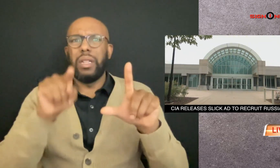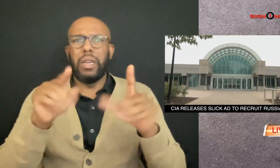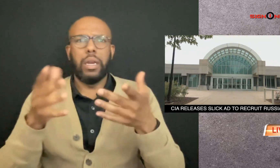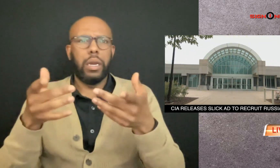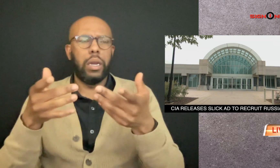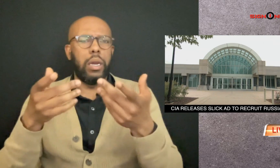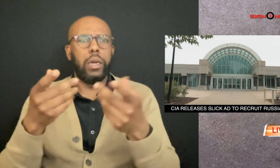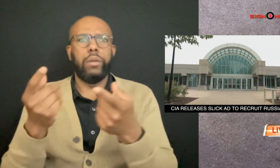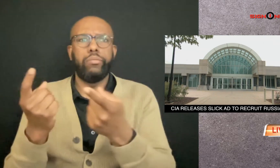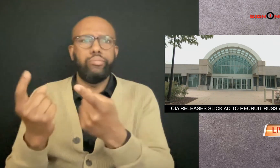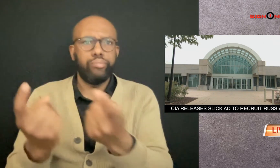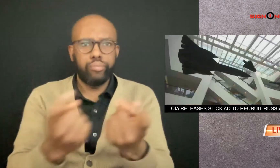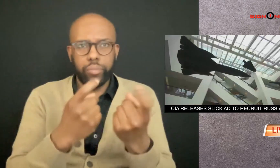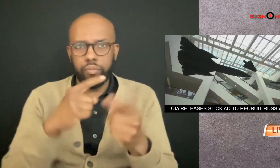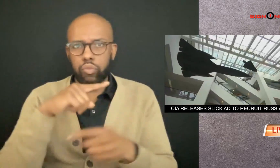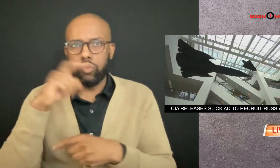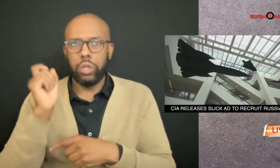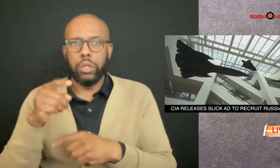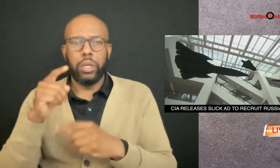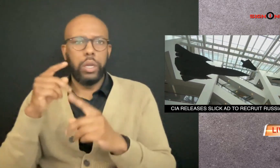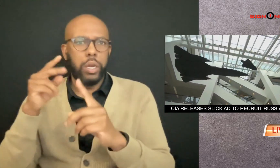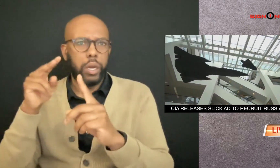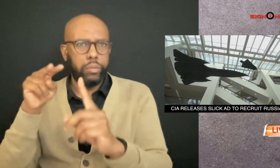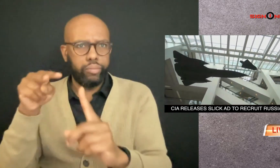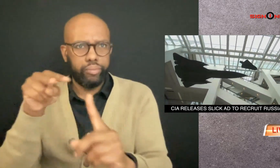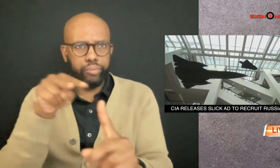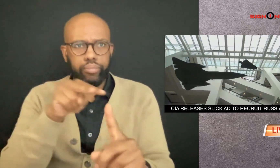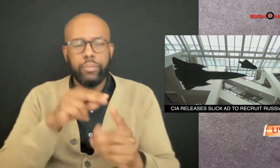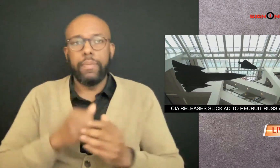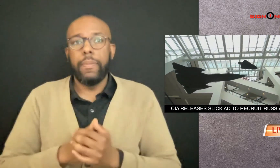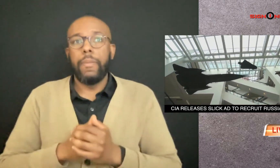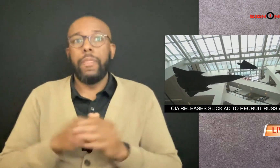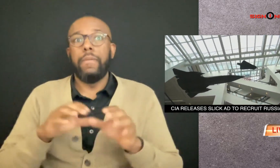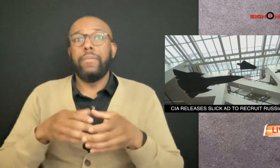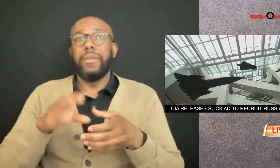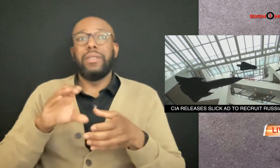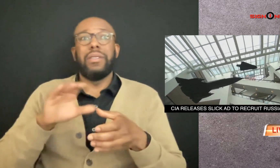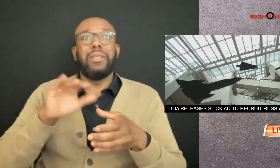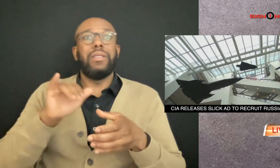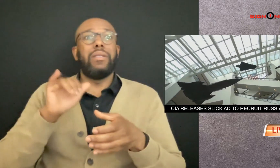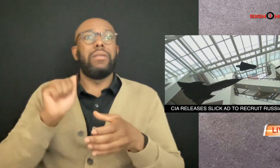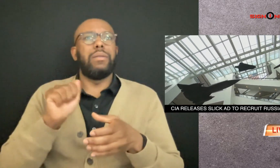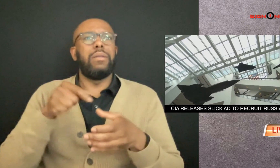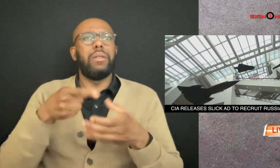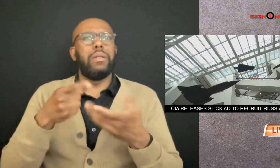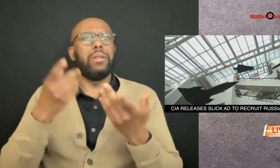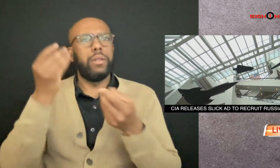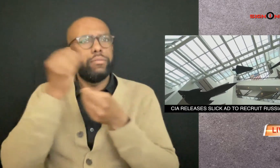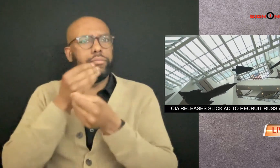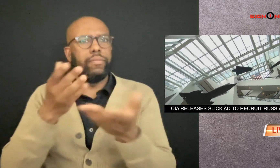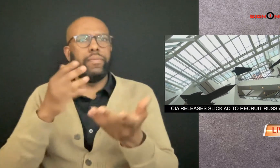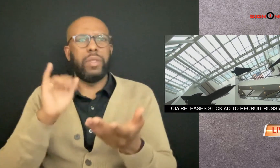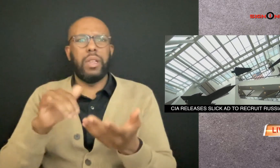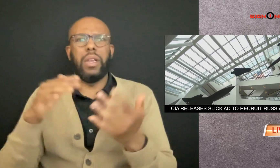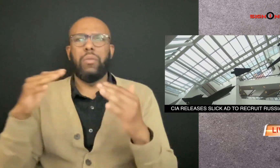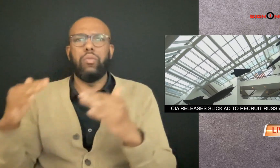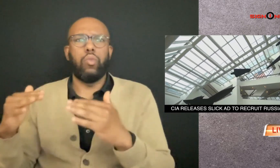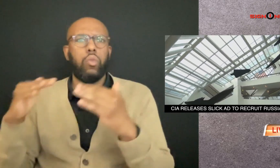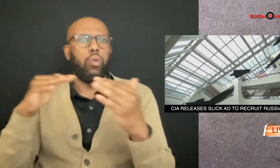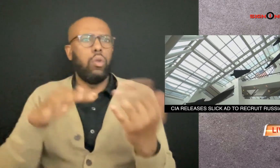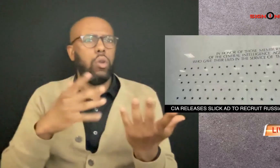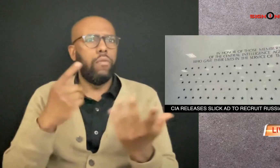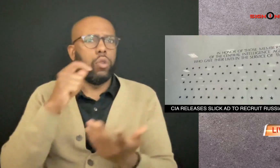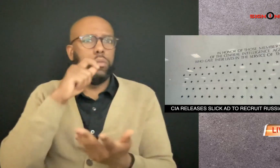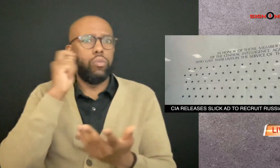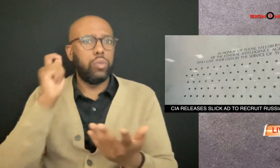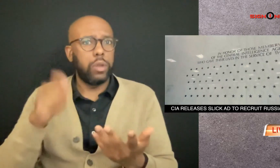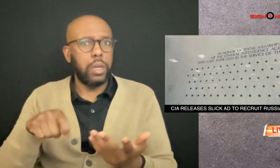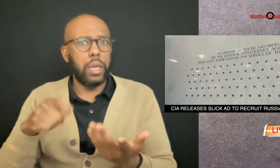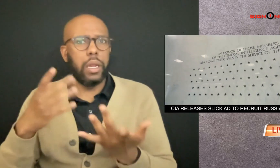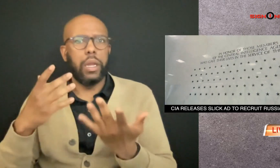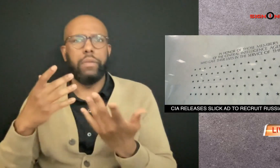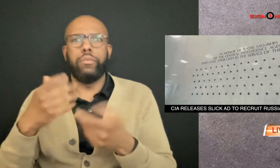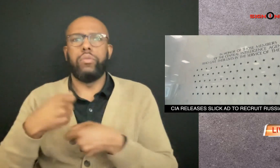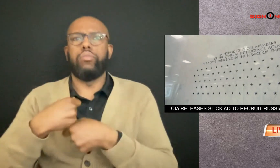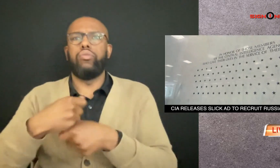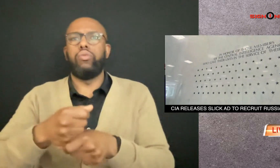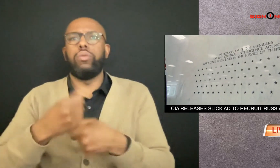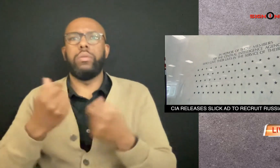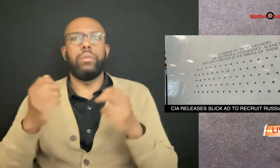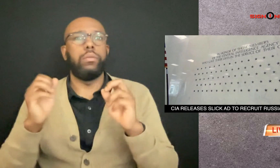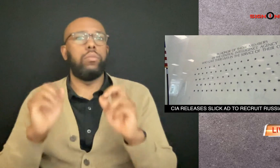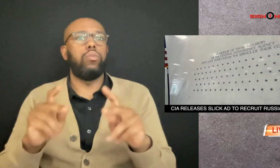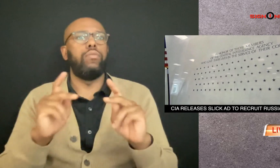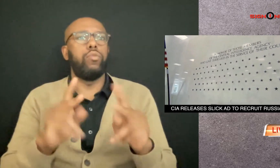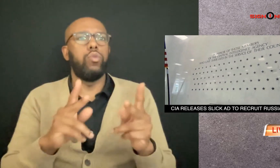dramatic recruitment video online to recruit Russian spies the CIA says the war in Ukraine